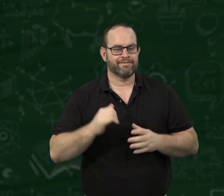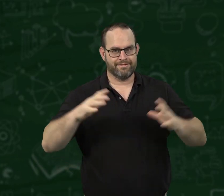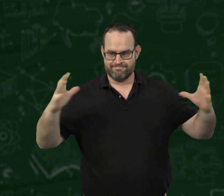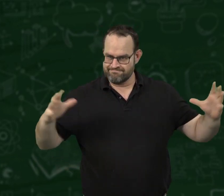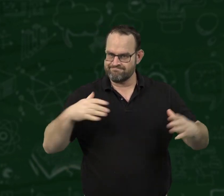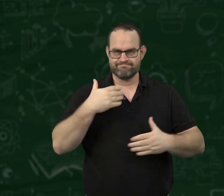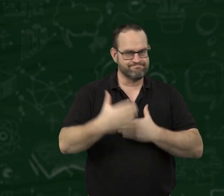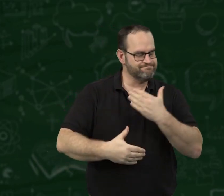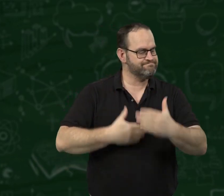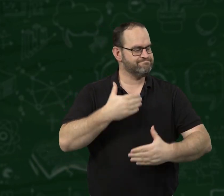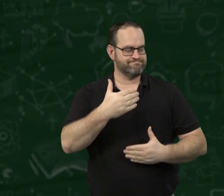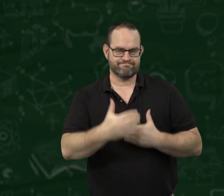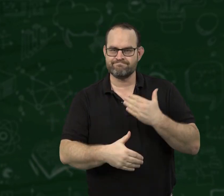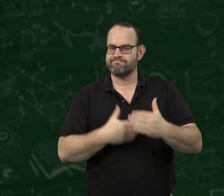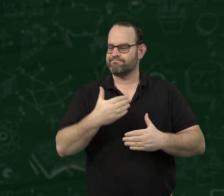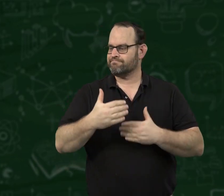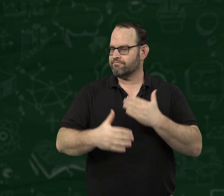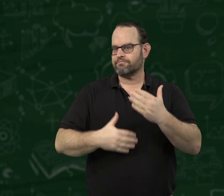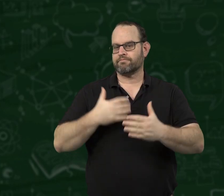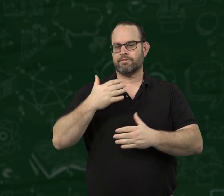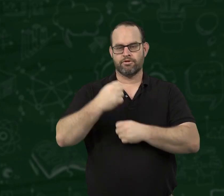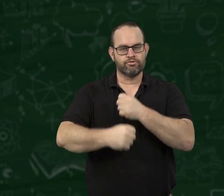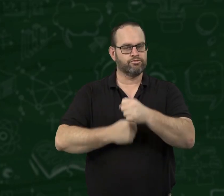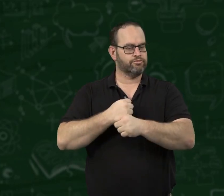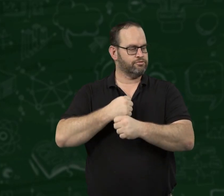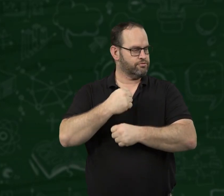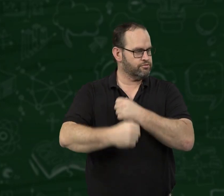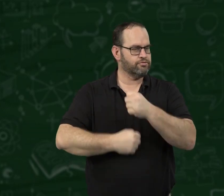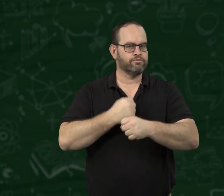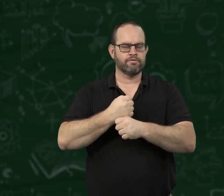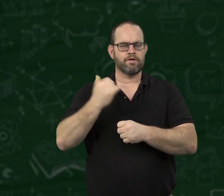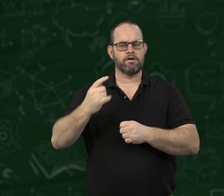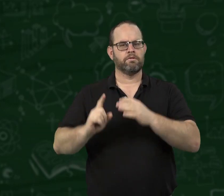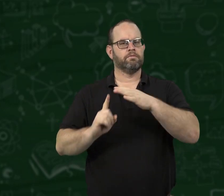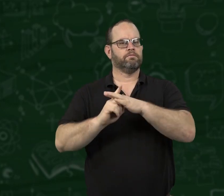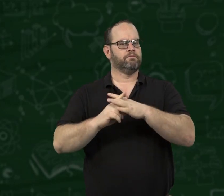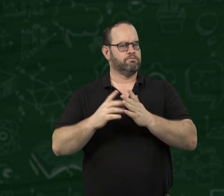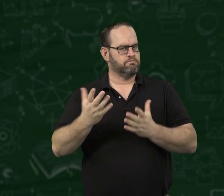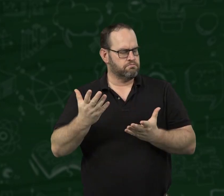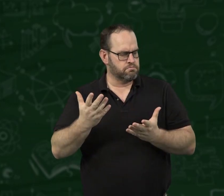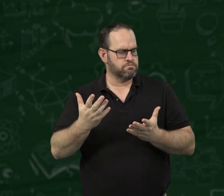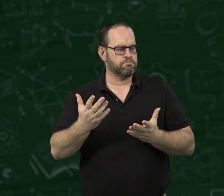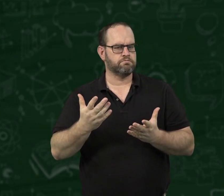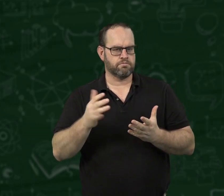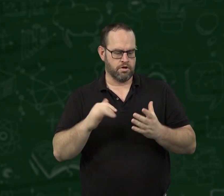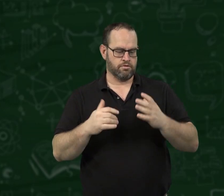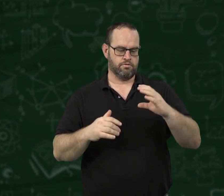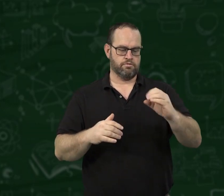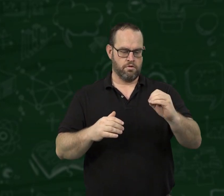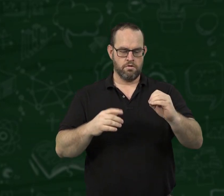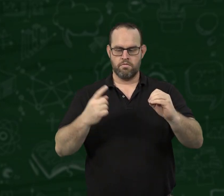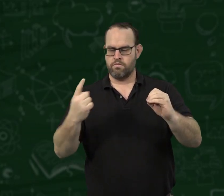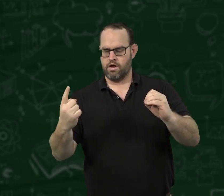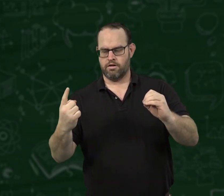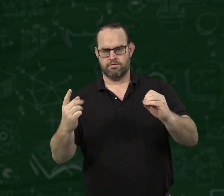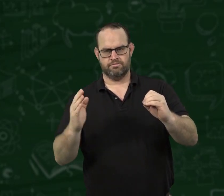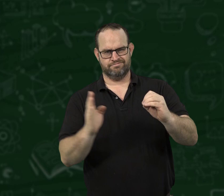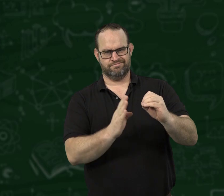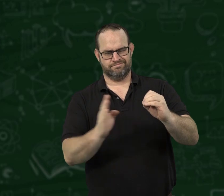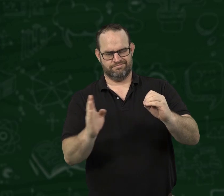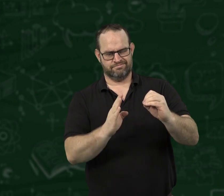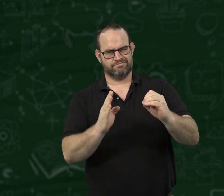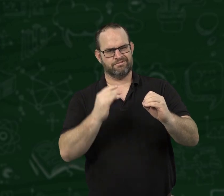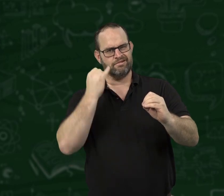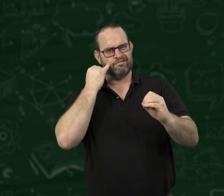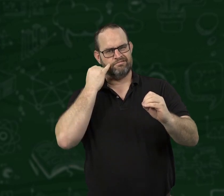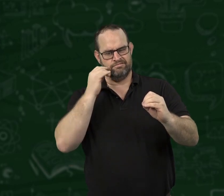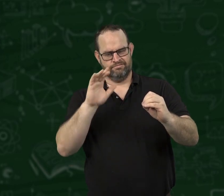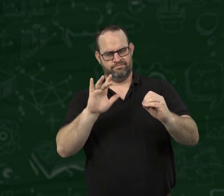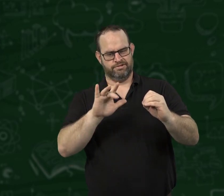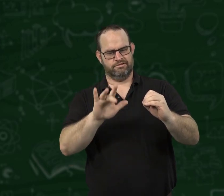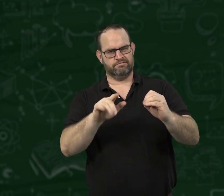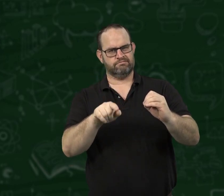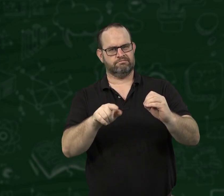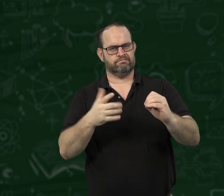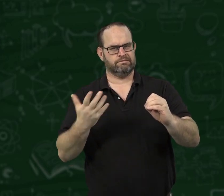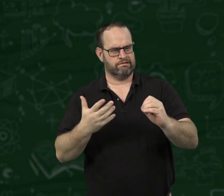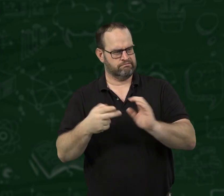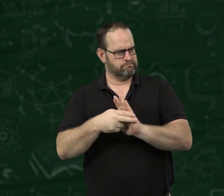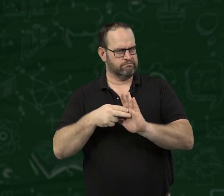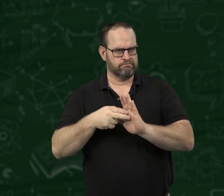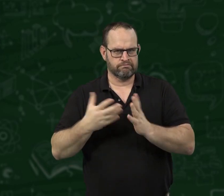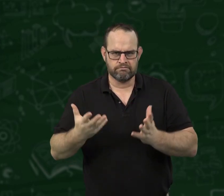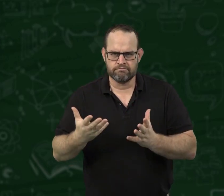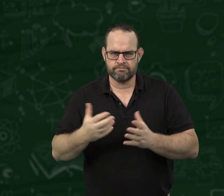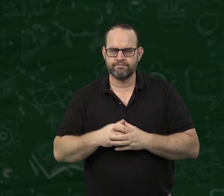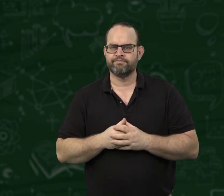Over the years, people began to wonder if there were smaller numbers between zero and one.